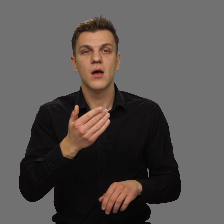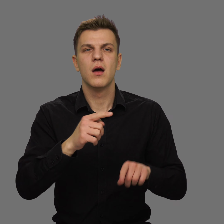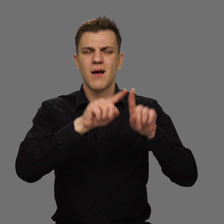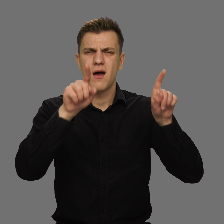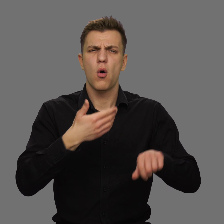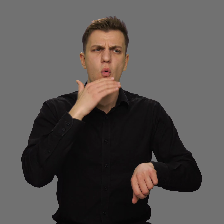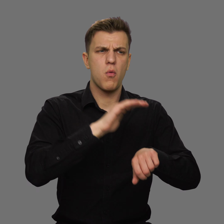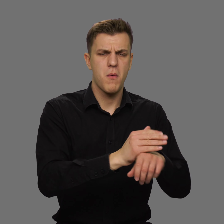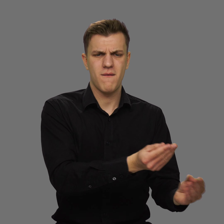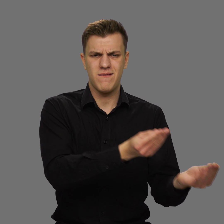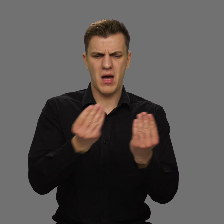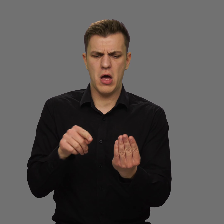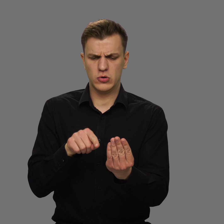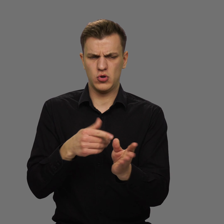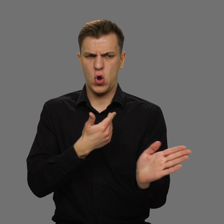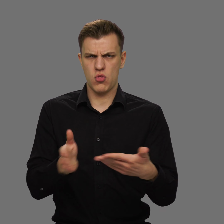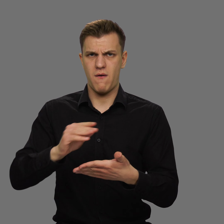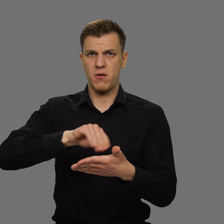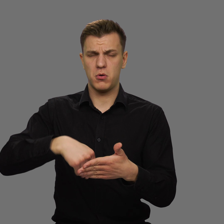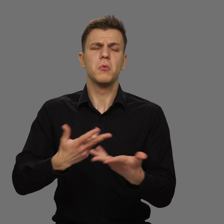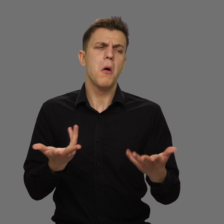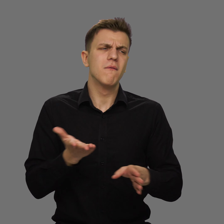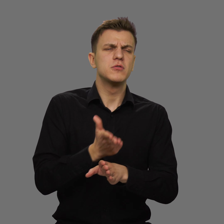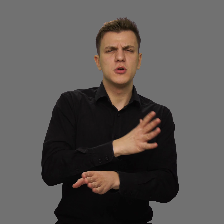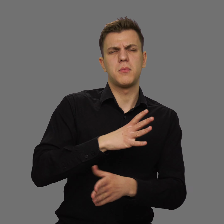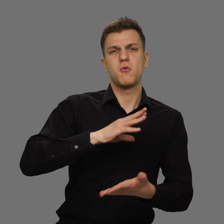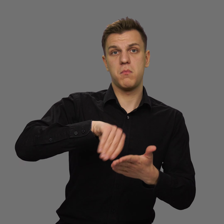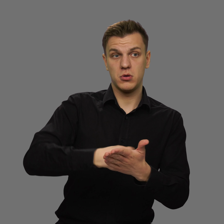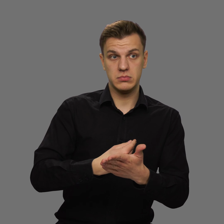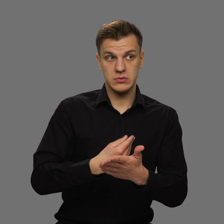Never sign a contract that already appears the signature of a completely unknown person,